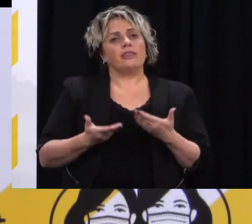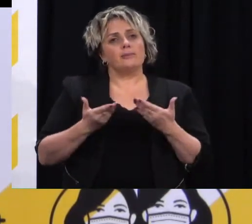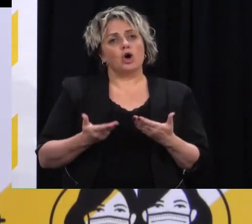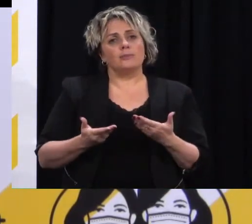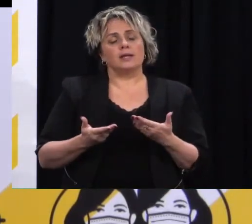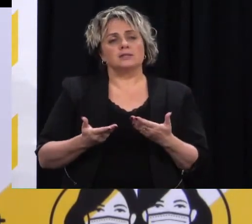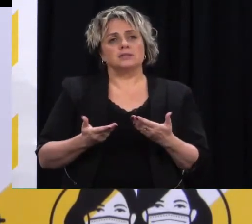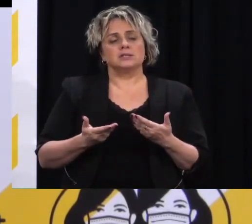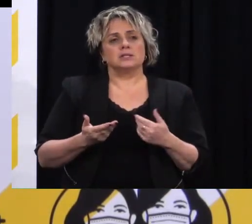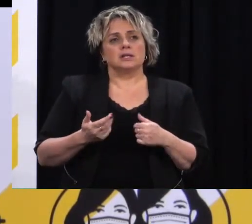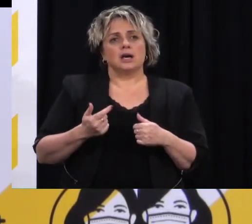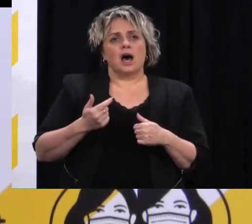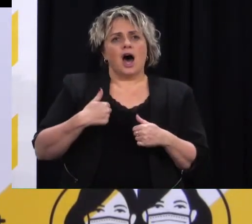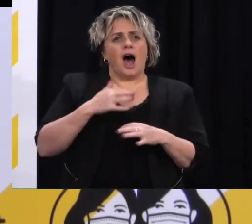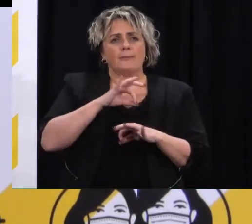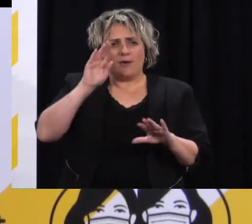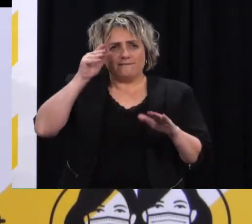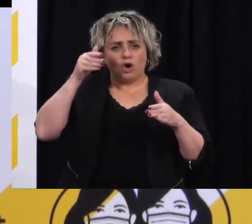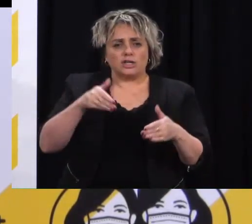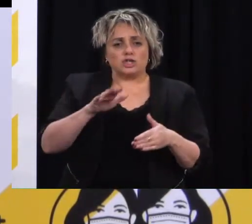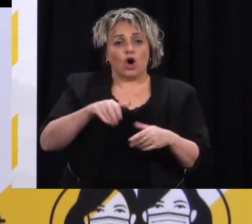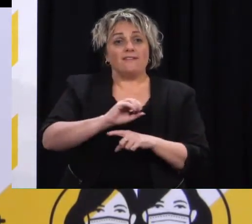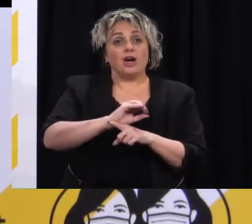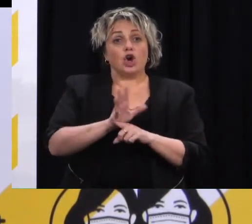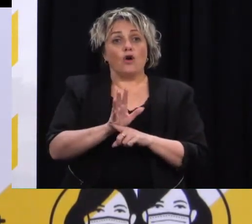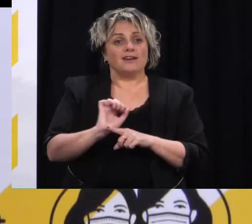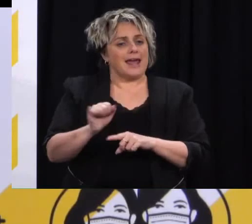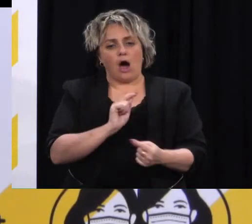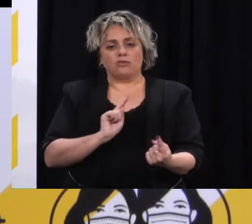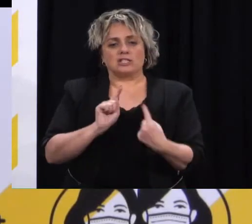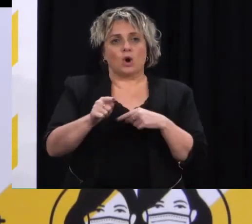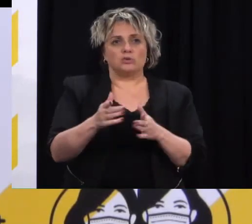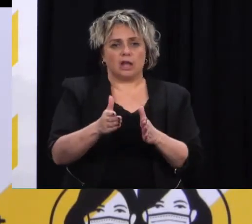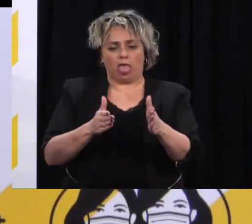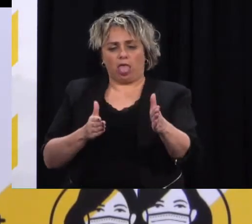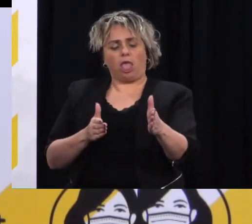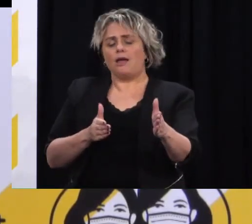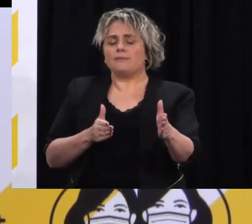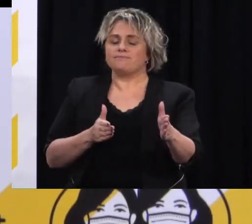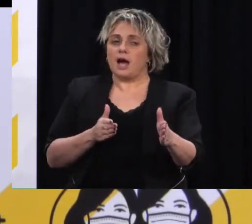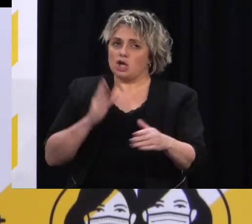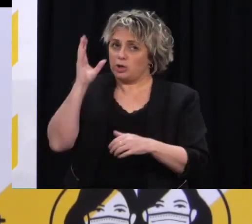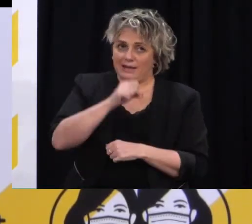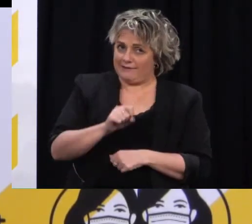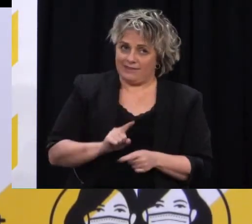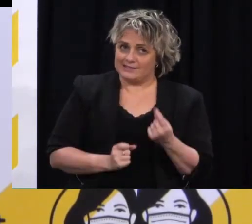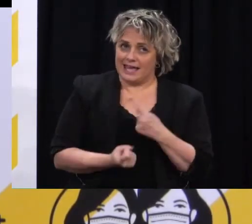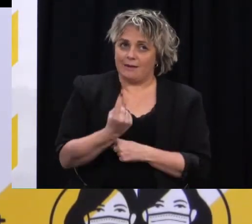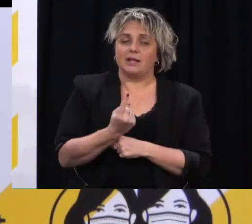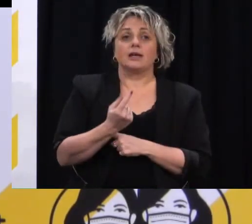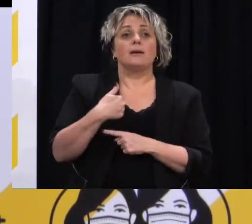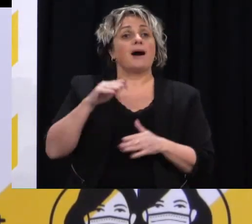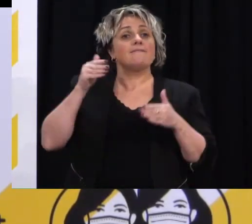it. It's just devastating to see. At this stage, I am - my